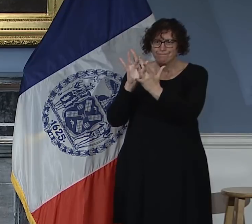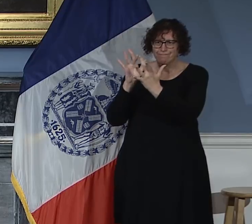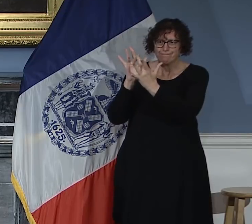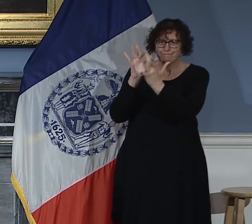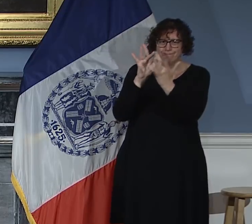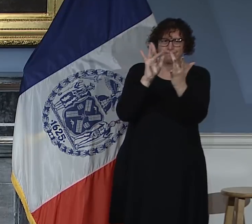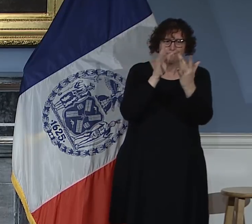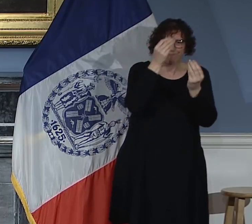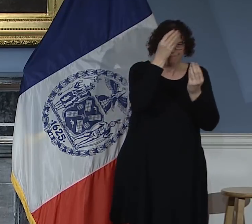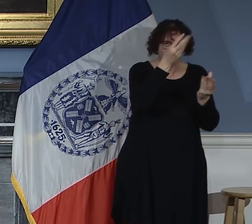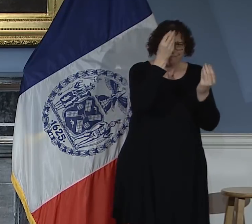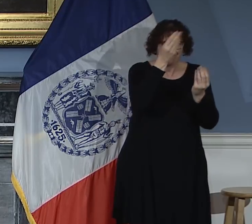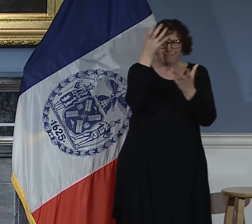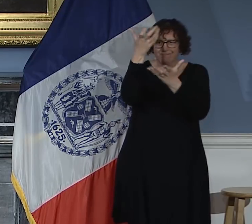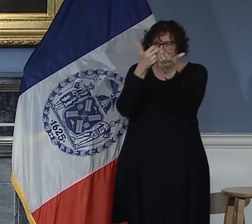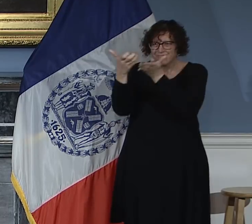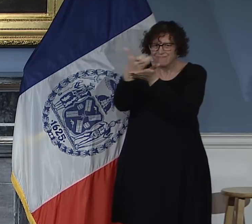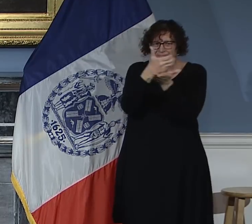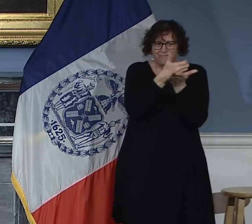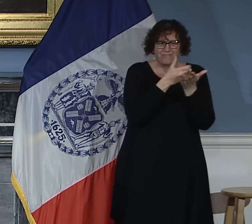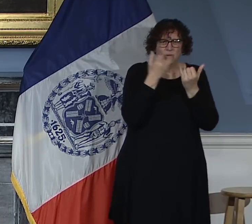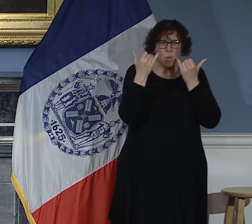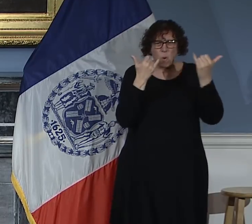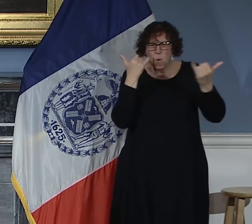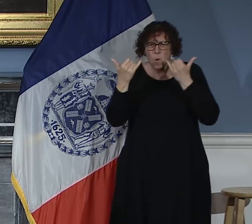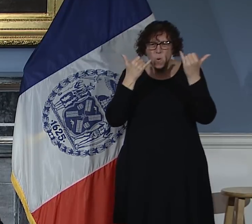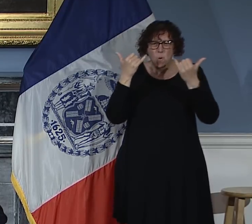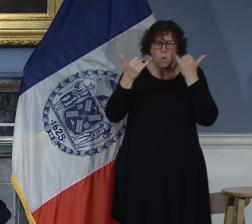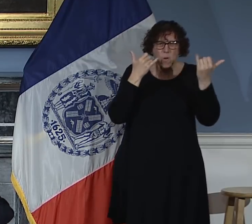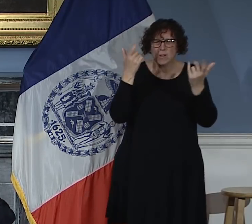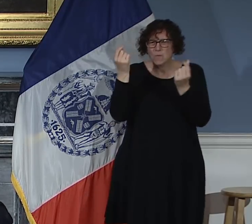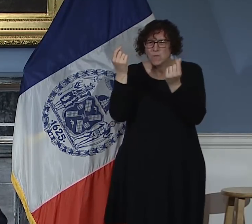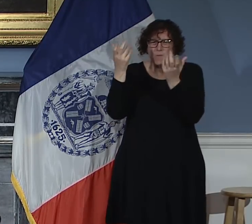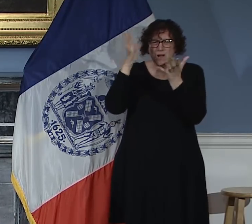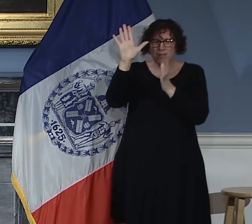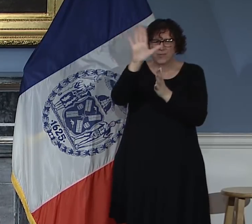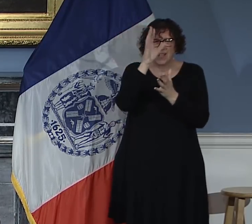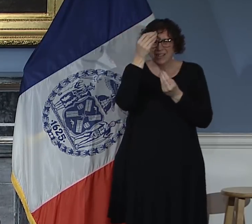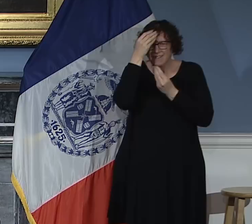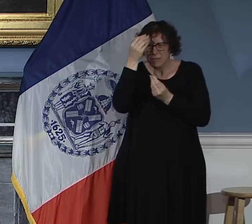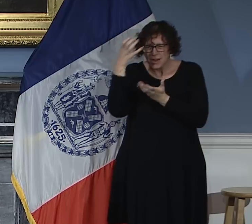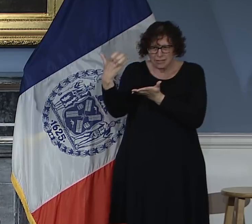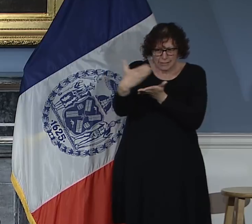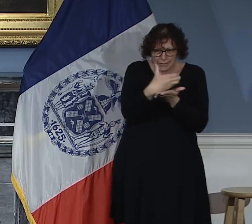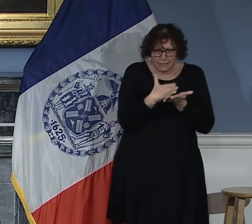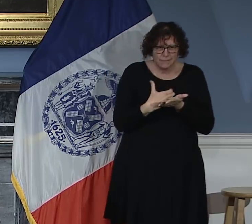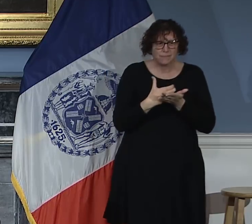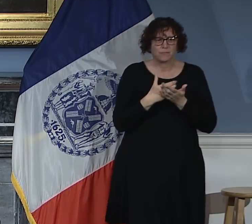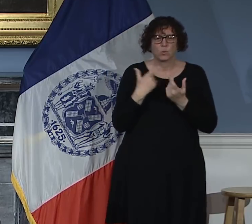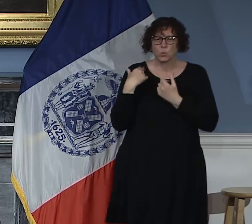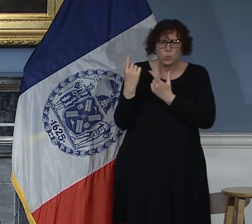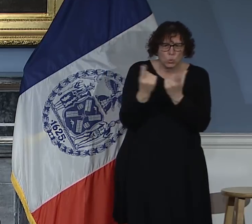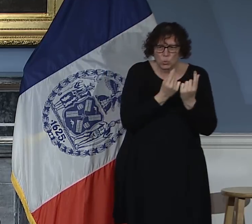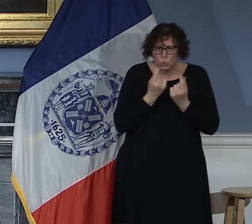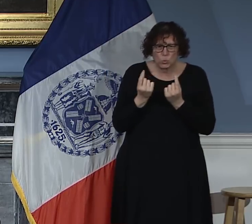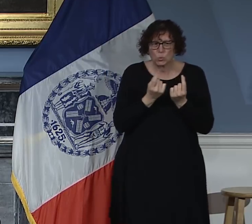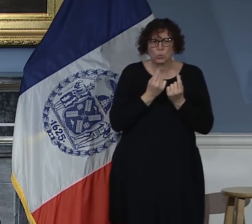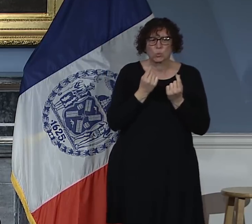THE CHAIRMAN AND GENERAL MANAGER.